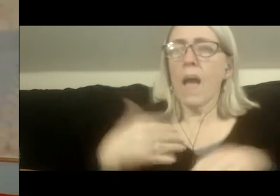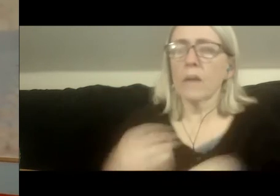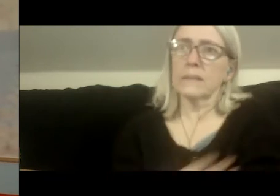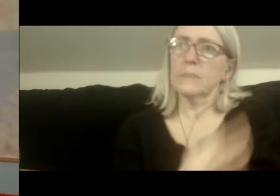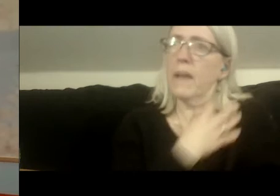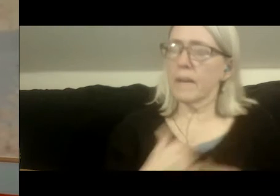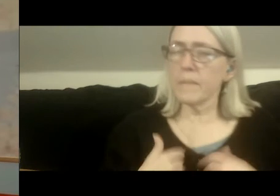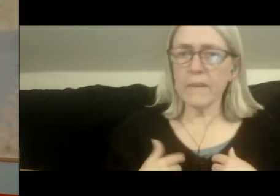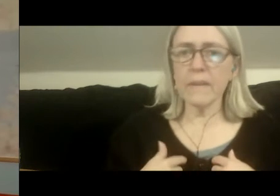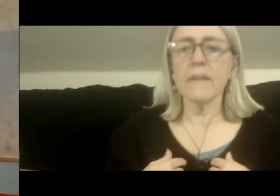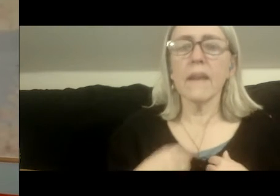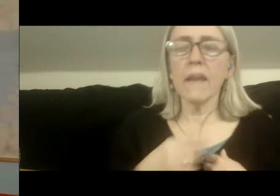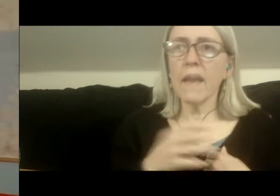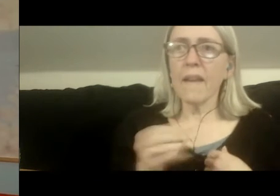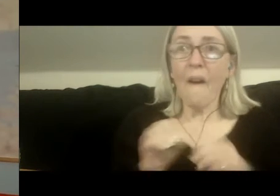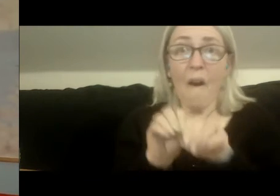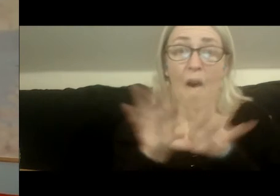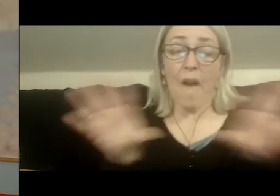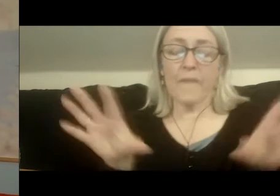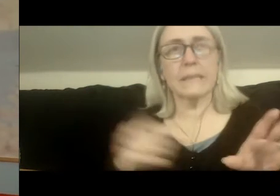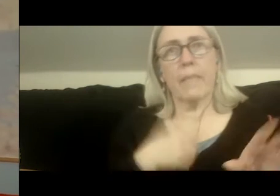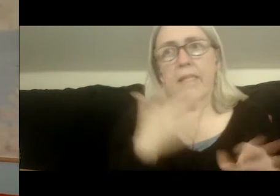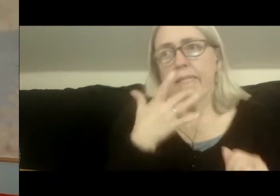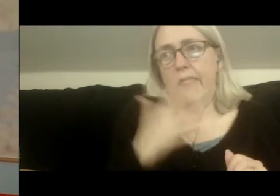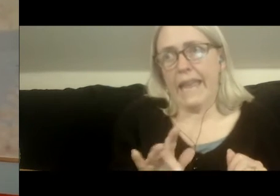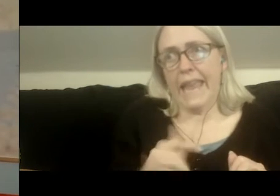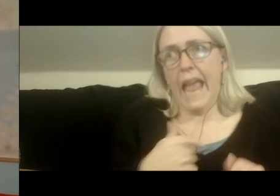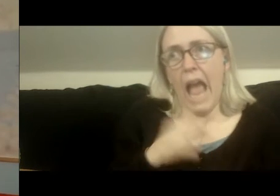I obviously have the good fortune of working with some, many very smart people